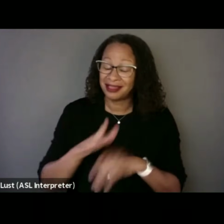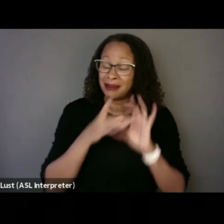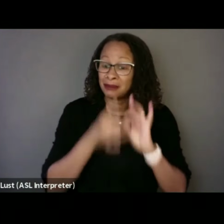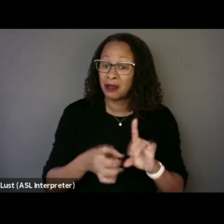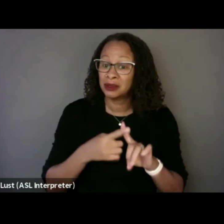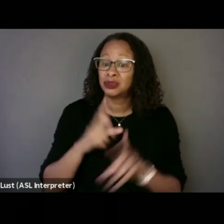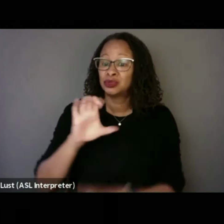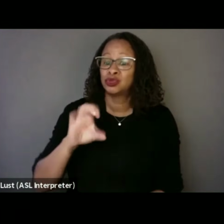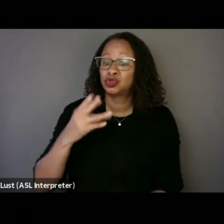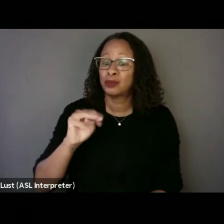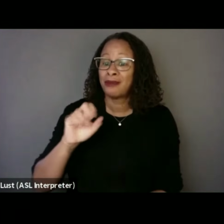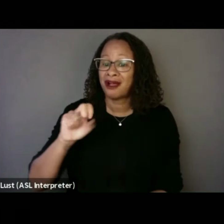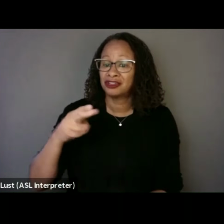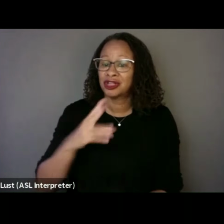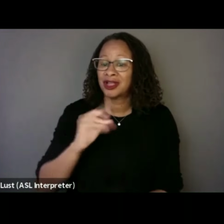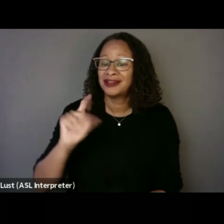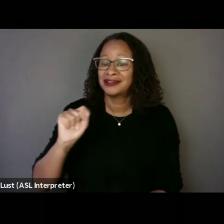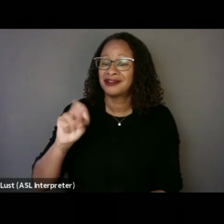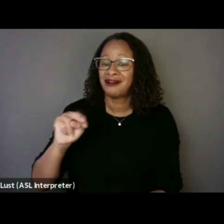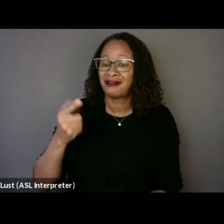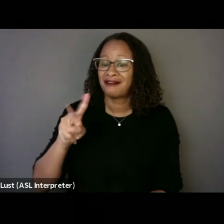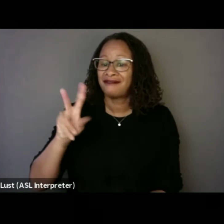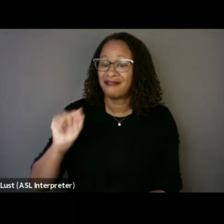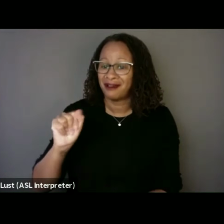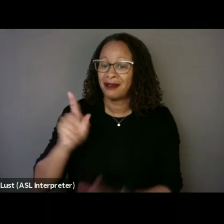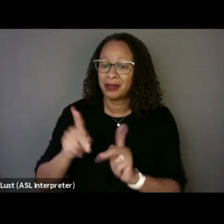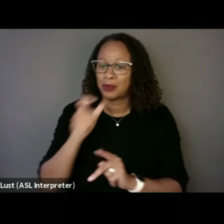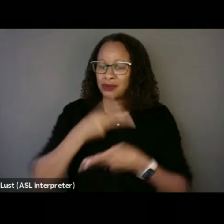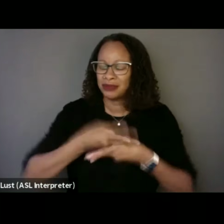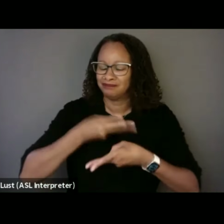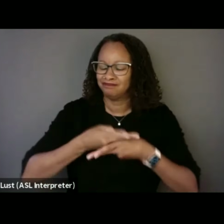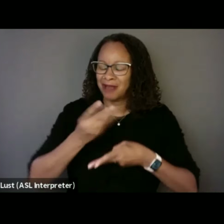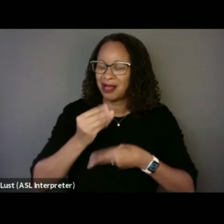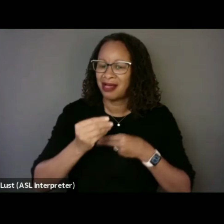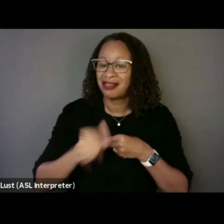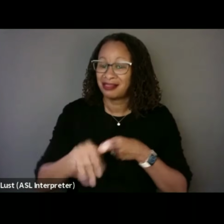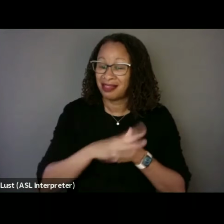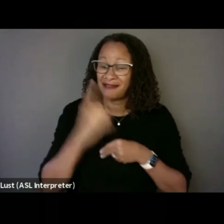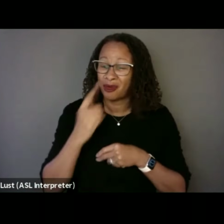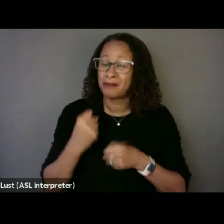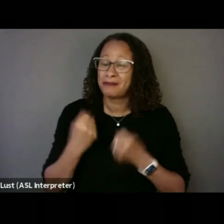who have been stewards of this land for generations. I'd like to thank our media sponsor, IndieWire,